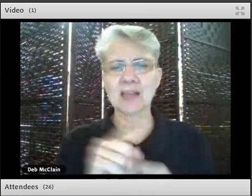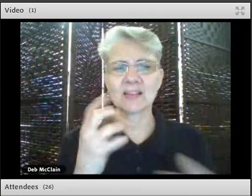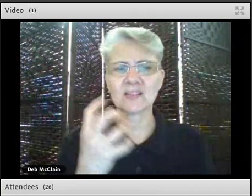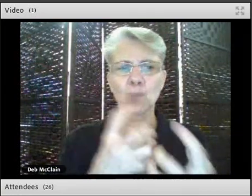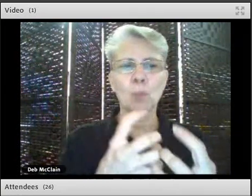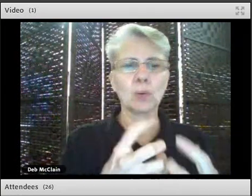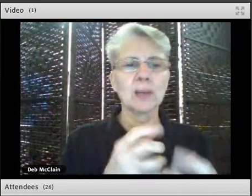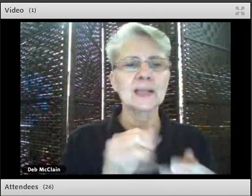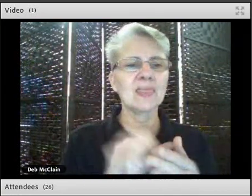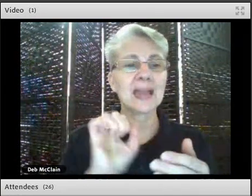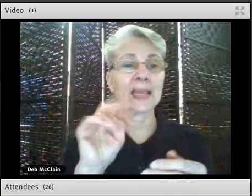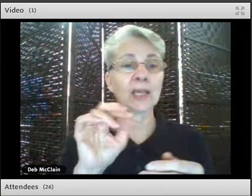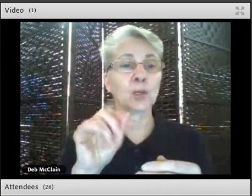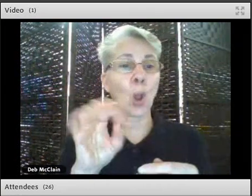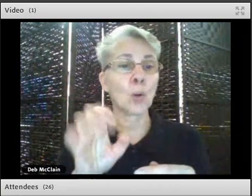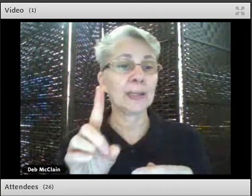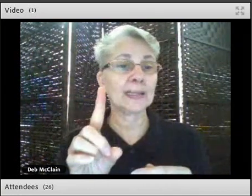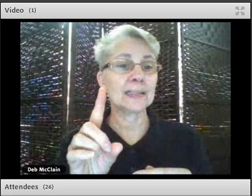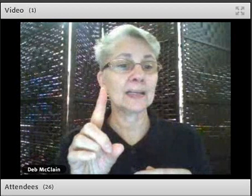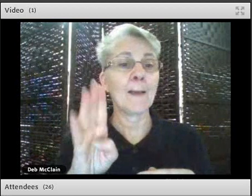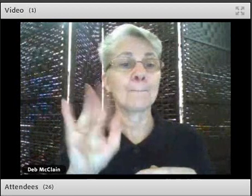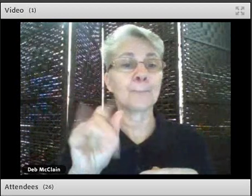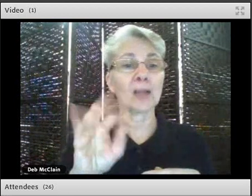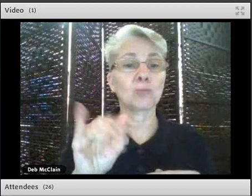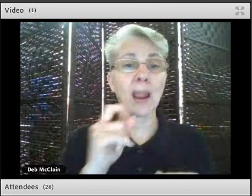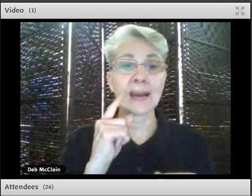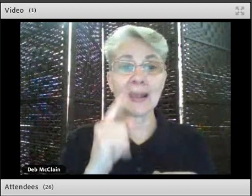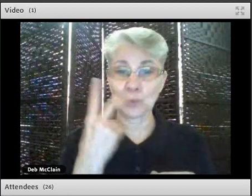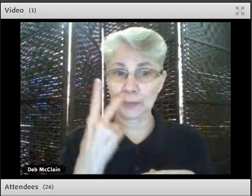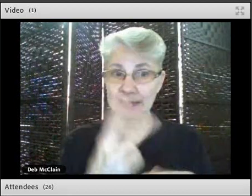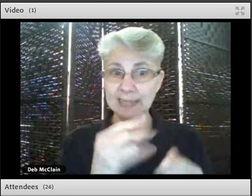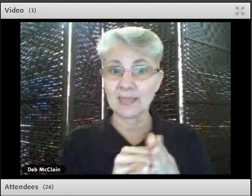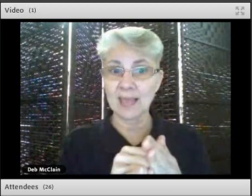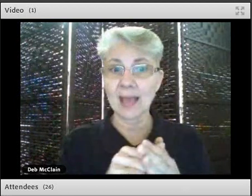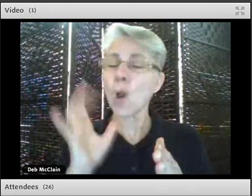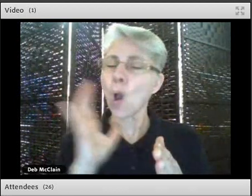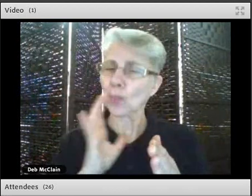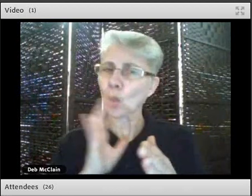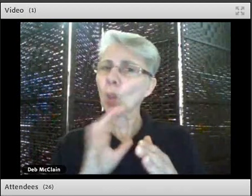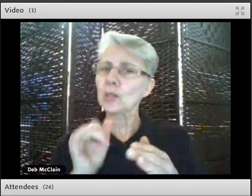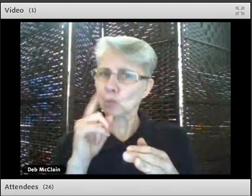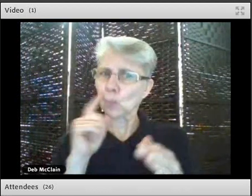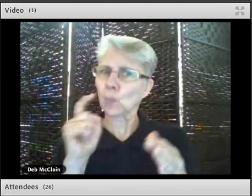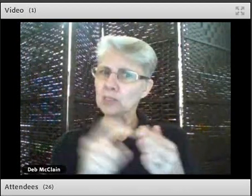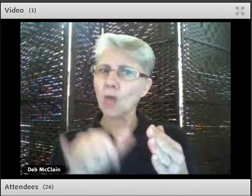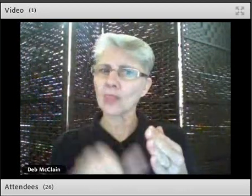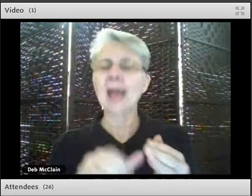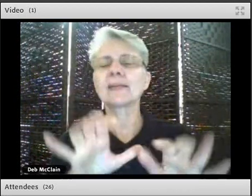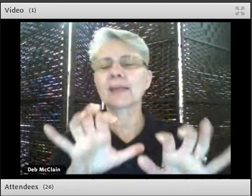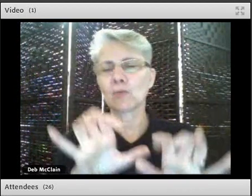But again, if it's not there, which most of the time it isn't, then don't worry about it.